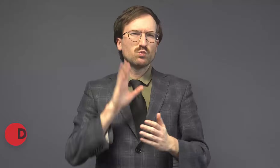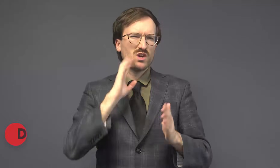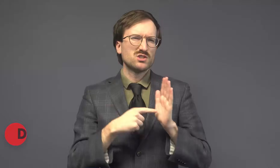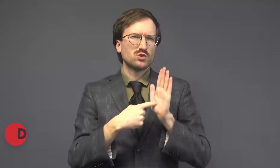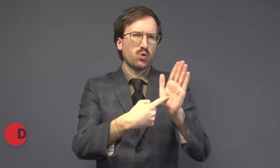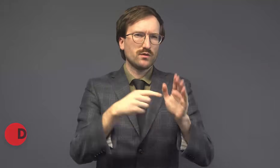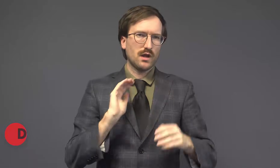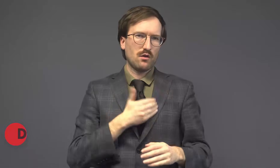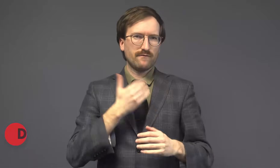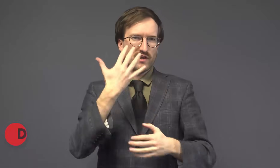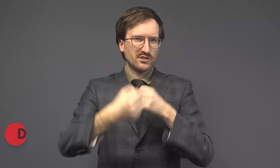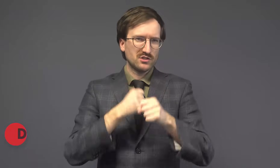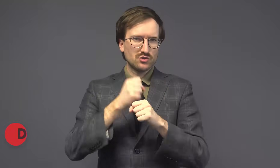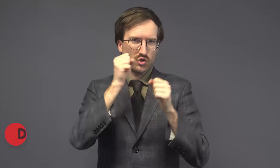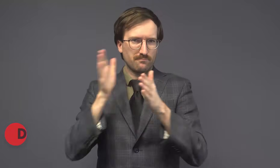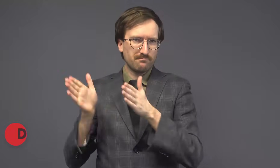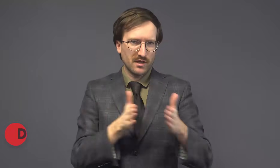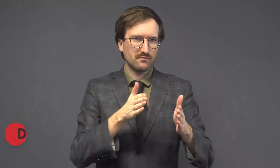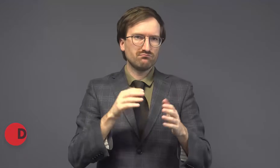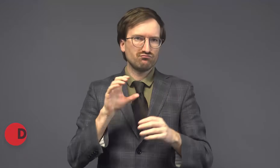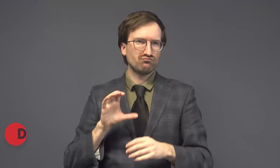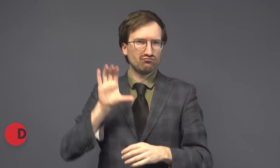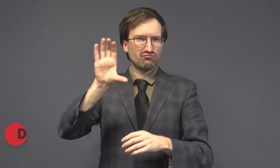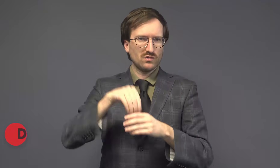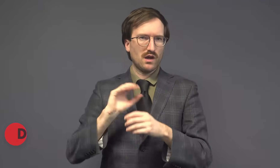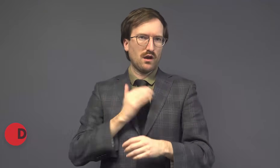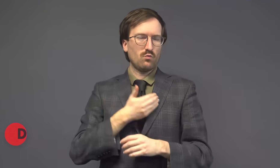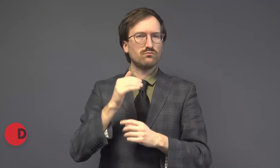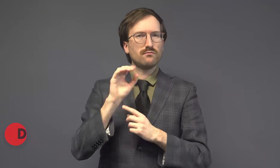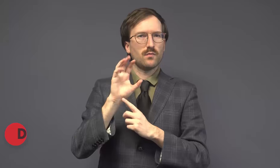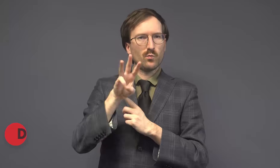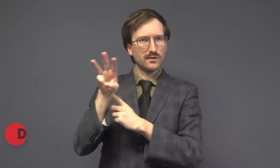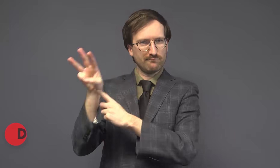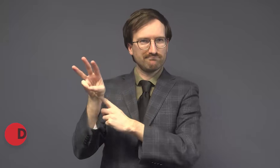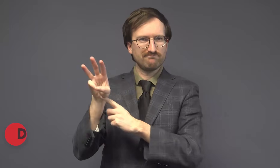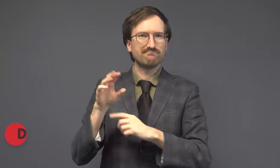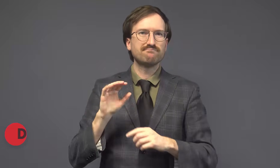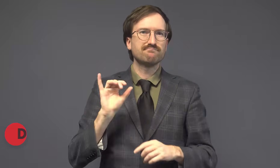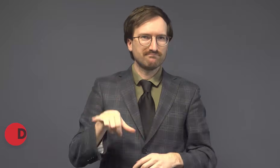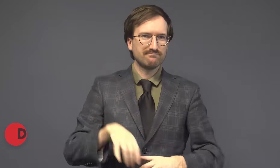The main goals and priorities we have now are in our five-year strategic plan, which you will see on our website soon.